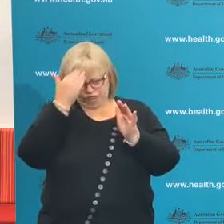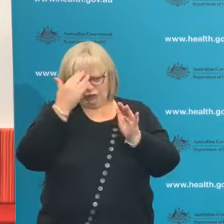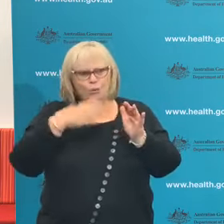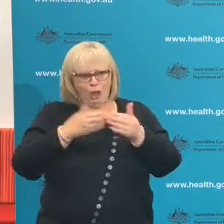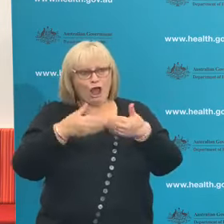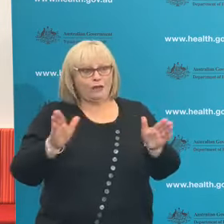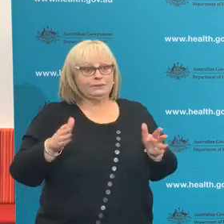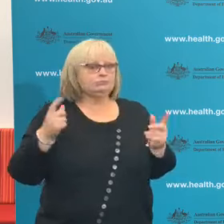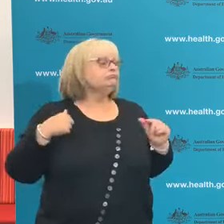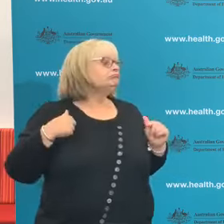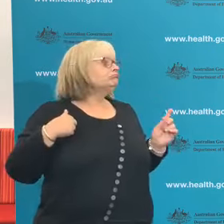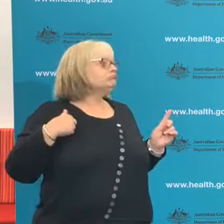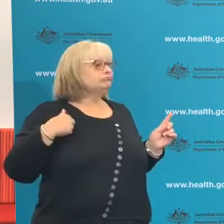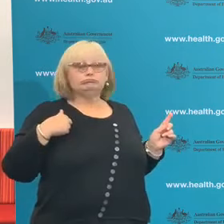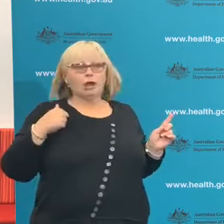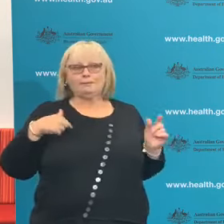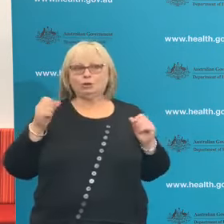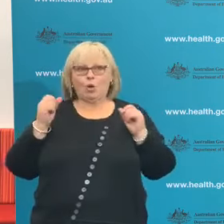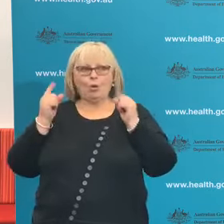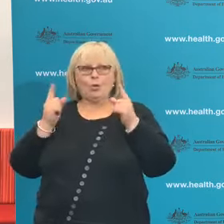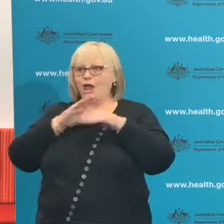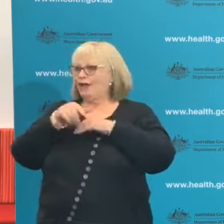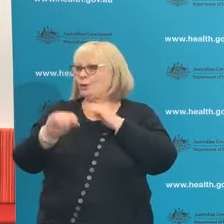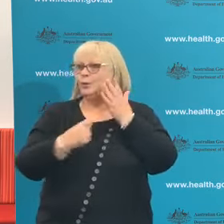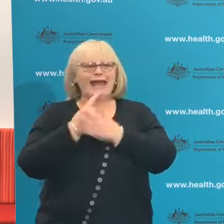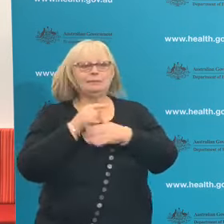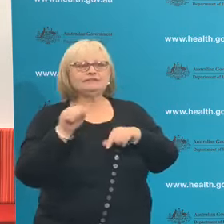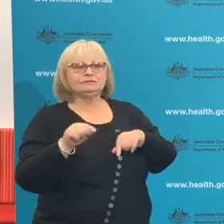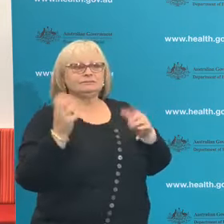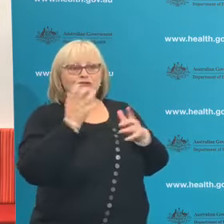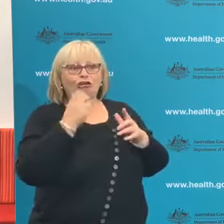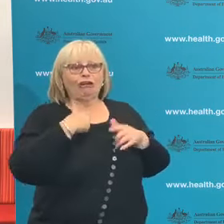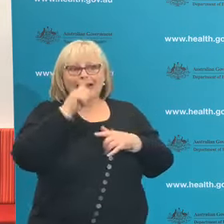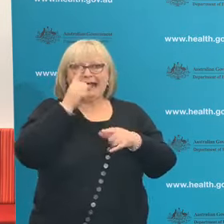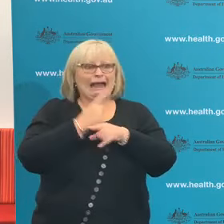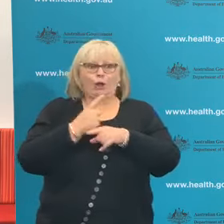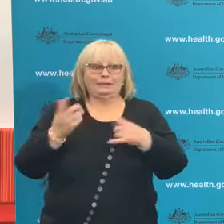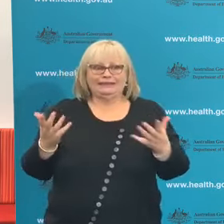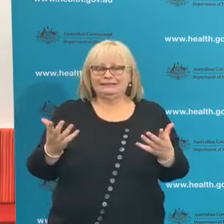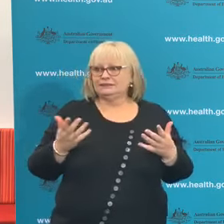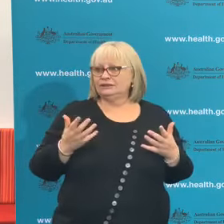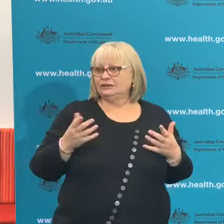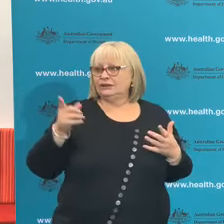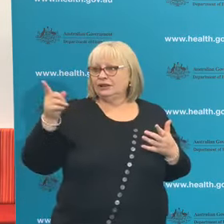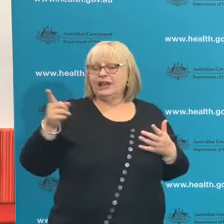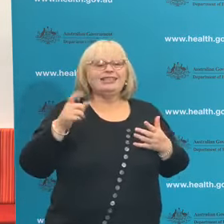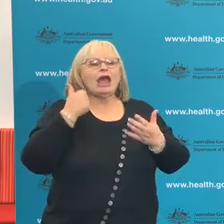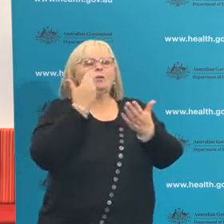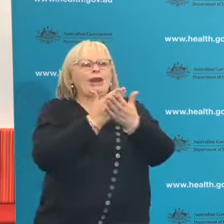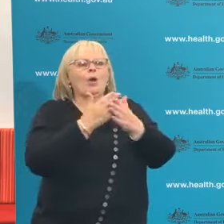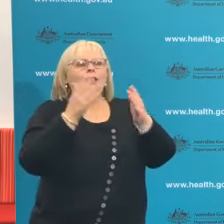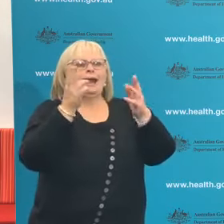I'm not aware of the circumstance of that so really can't comment. They went on a camping trip.